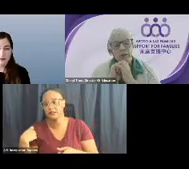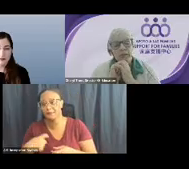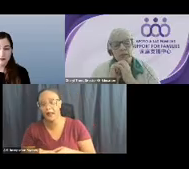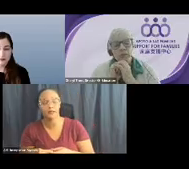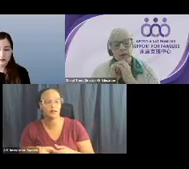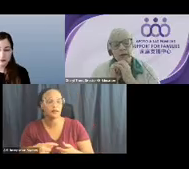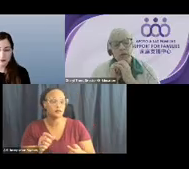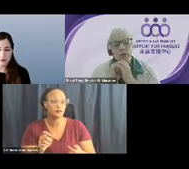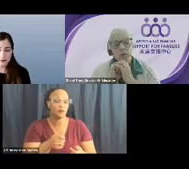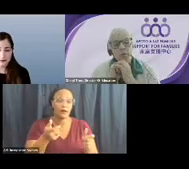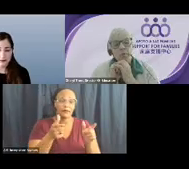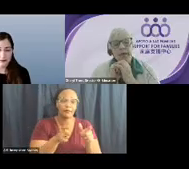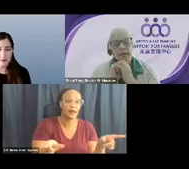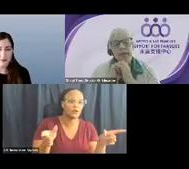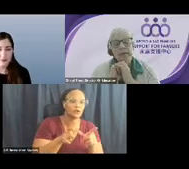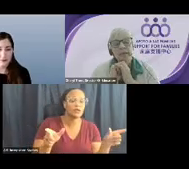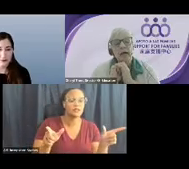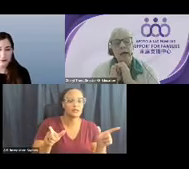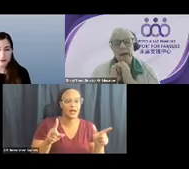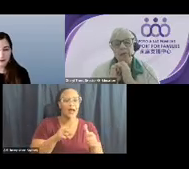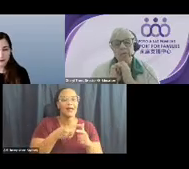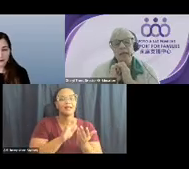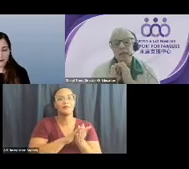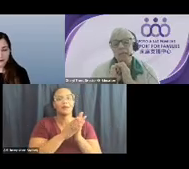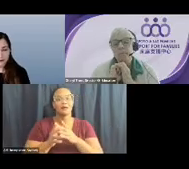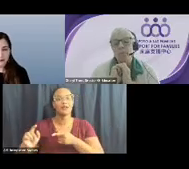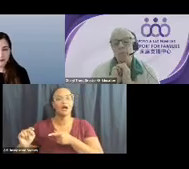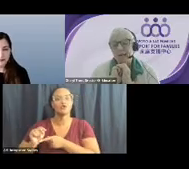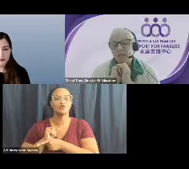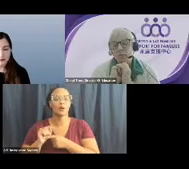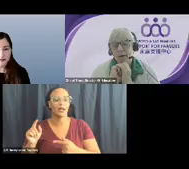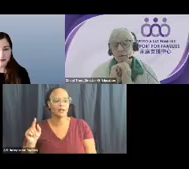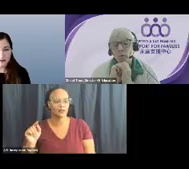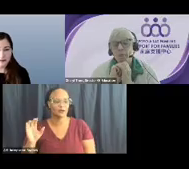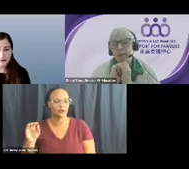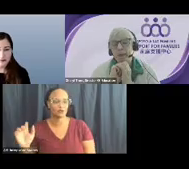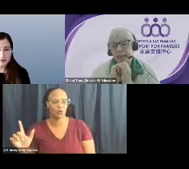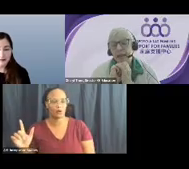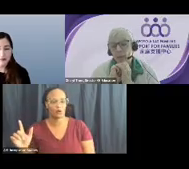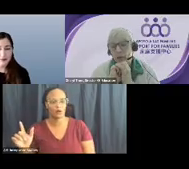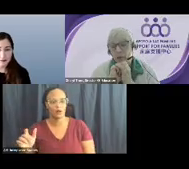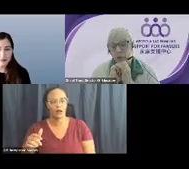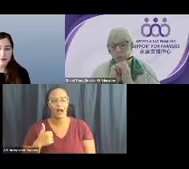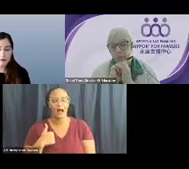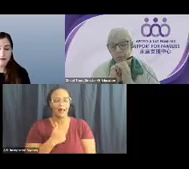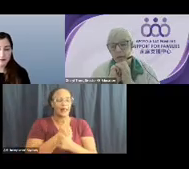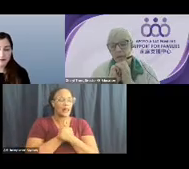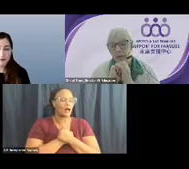we can use this as a training tool because I love that it's pretty straightforward plain language